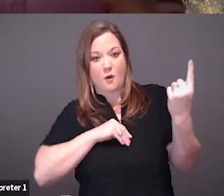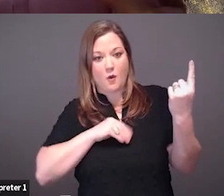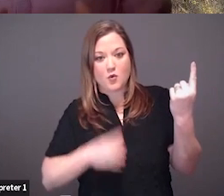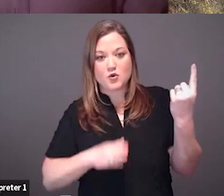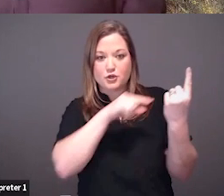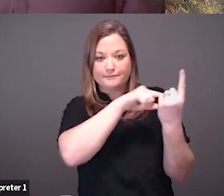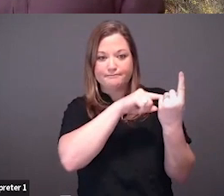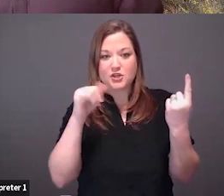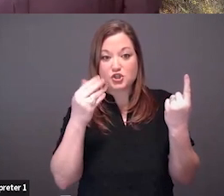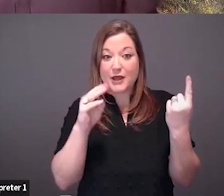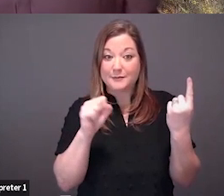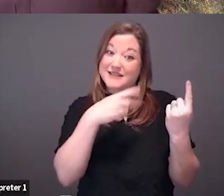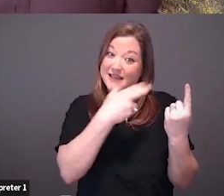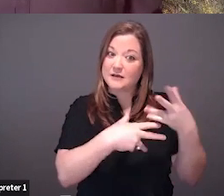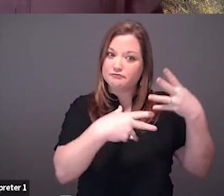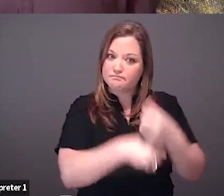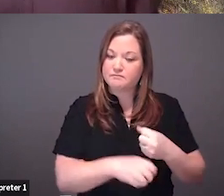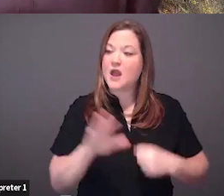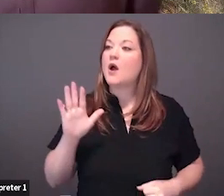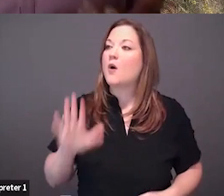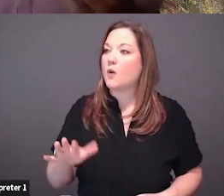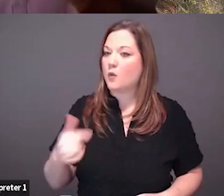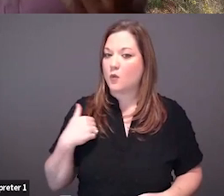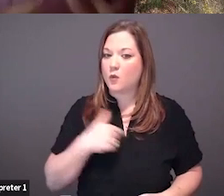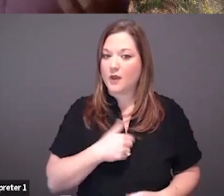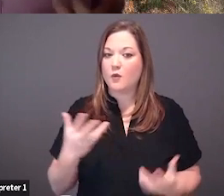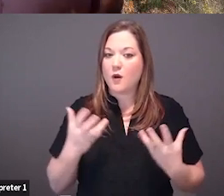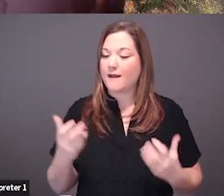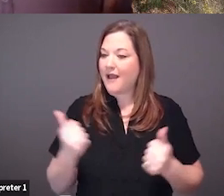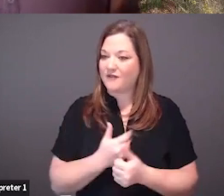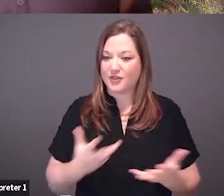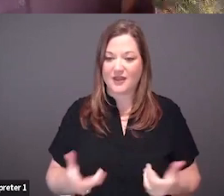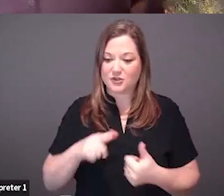very succinctly put together, we want everything to be fab. We want it to be fast, accessible, and beautiful.